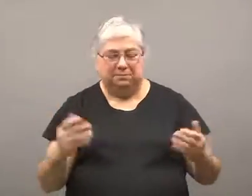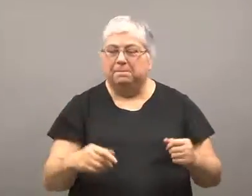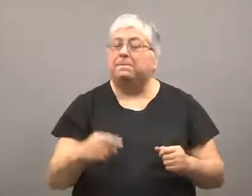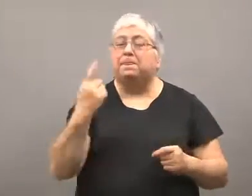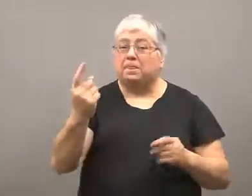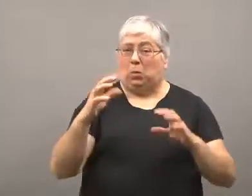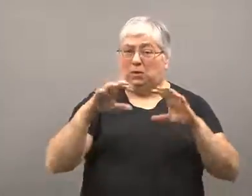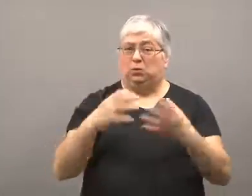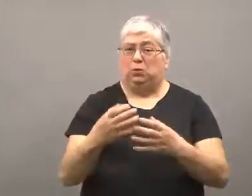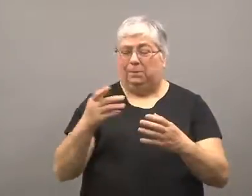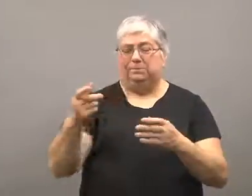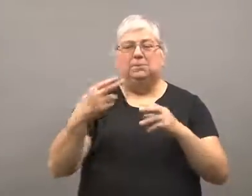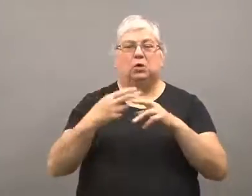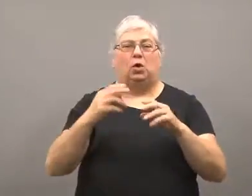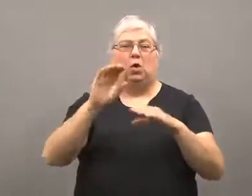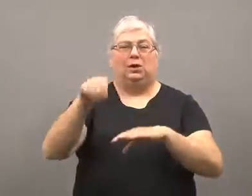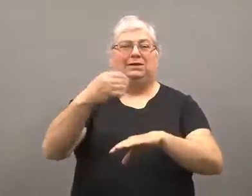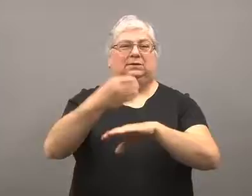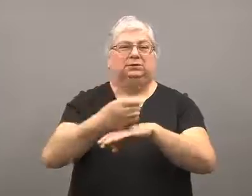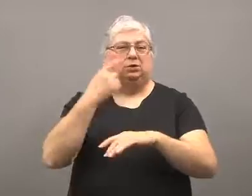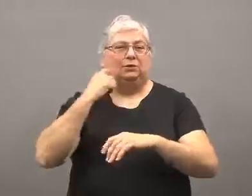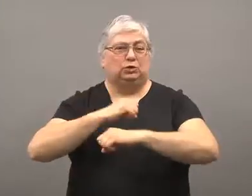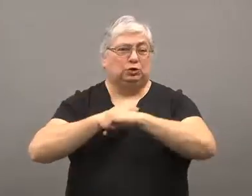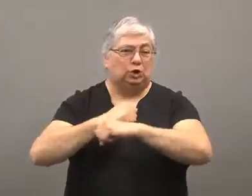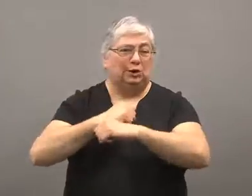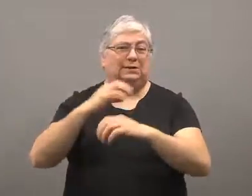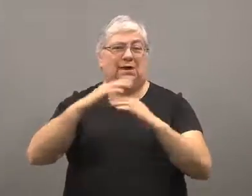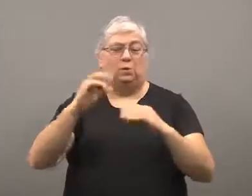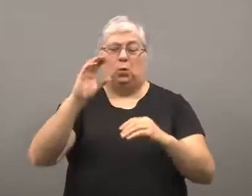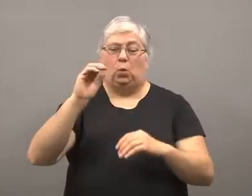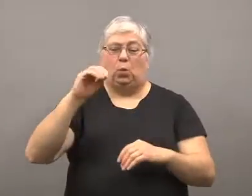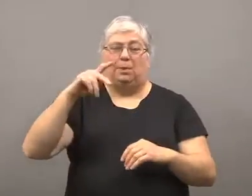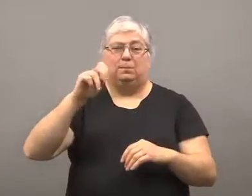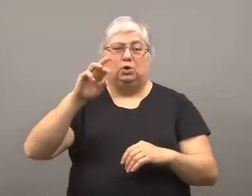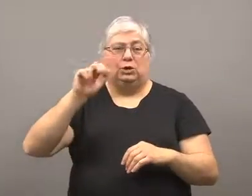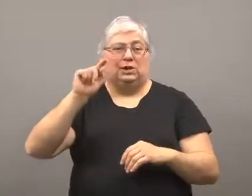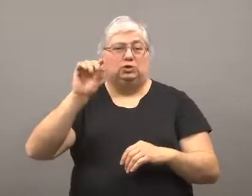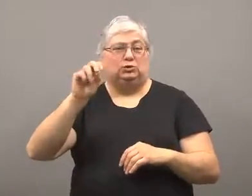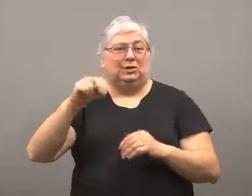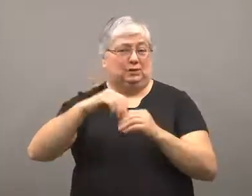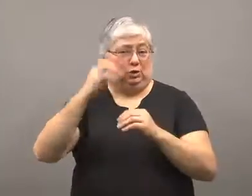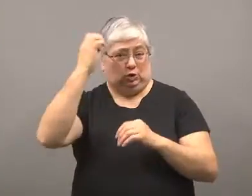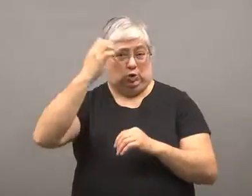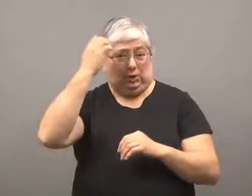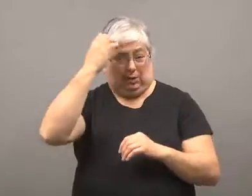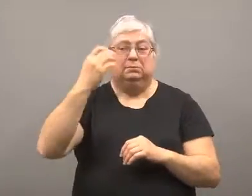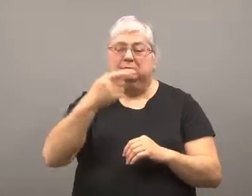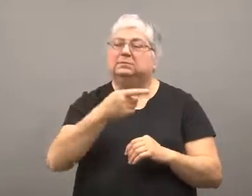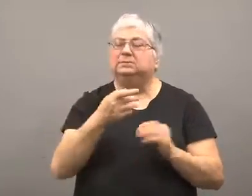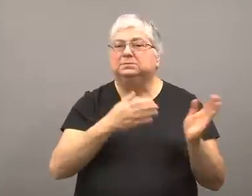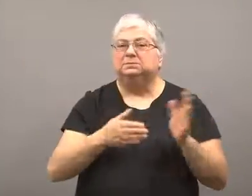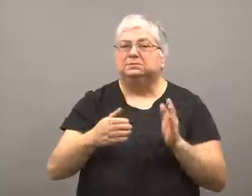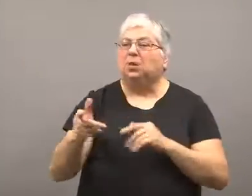The Organization for Security and Cooperation in Europe